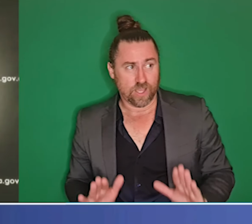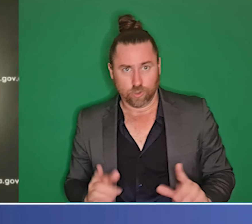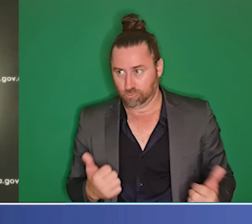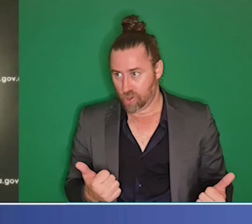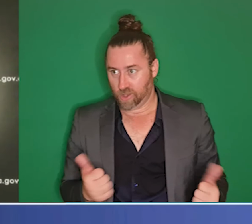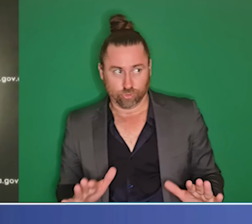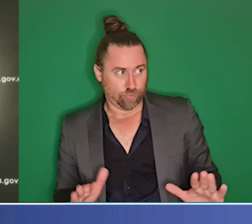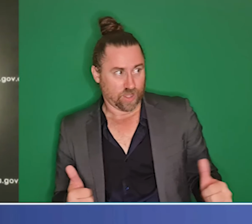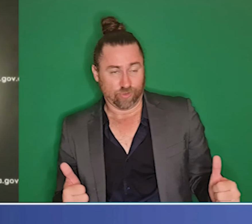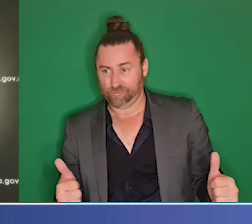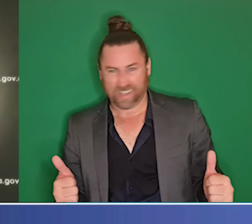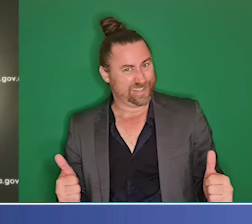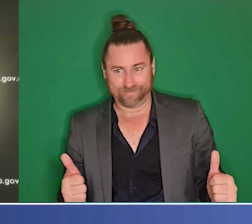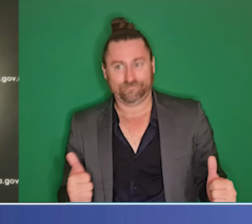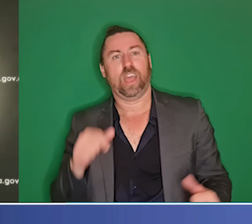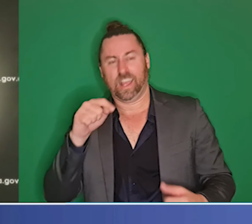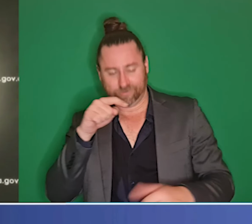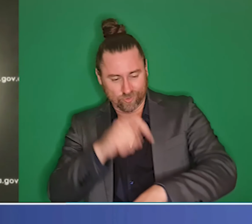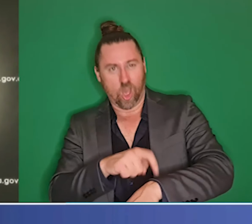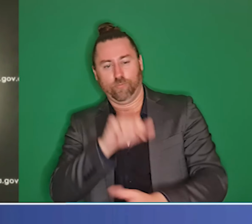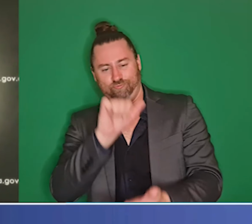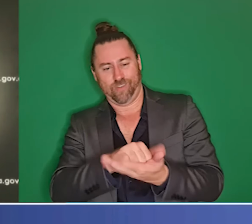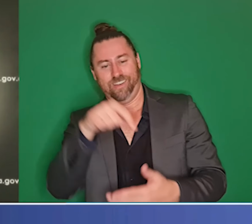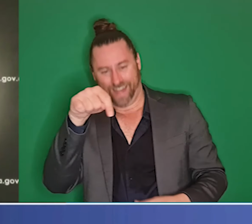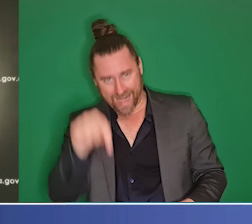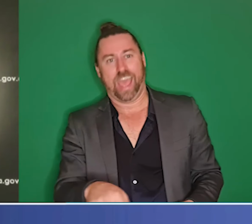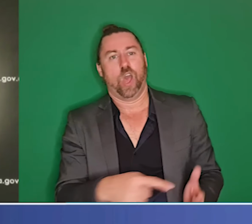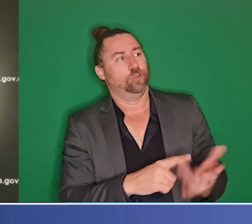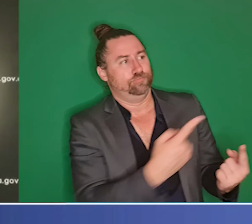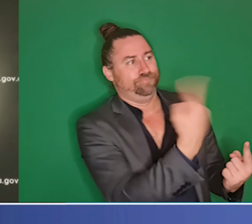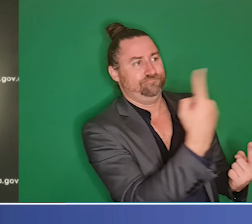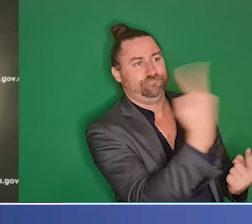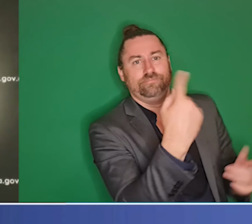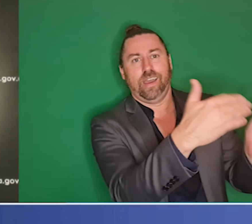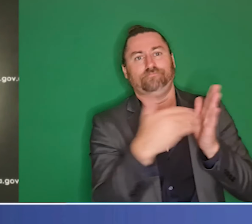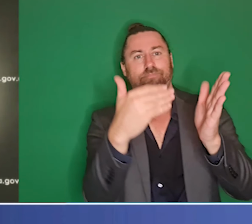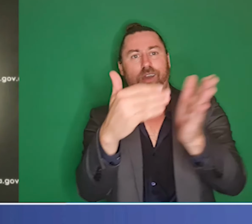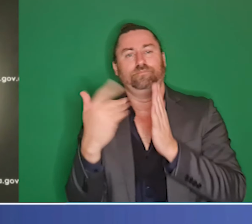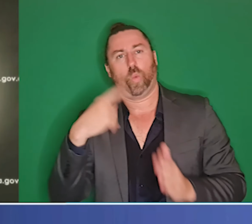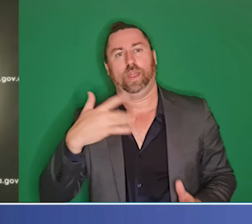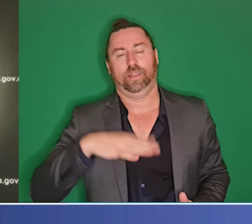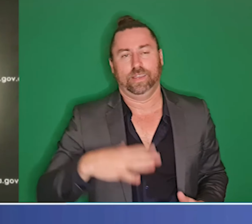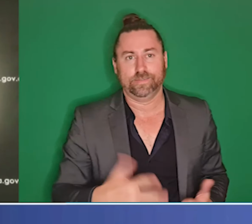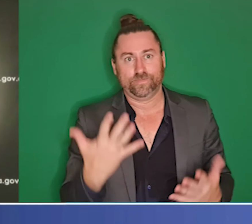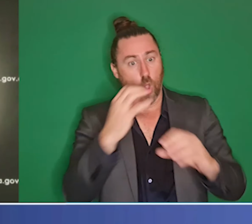of providing that hope and confidence to the Australian public that as we see the peaking of Omicron